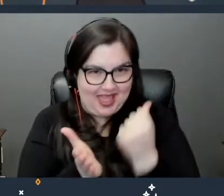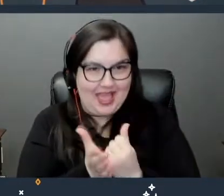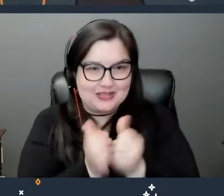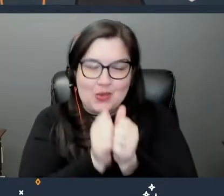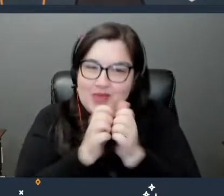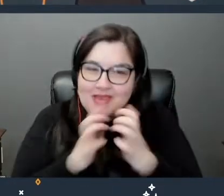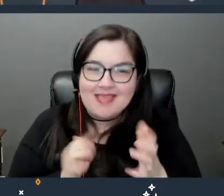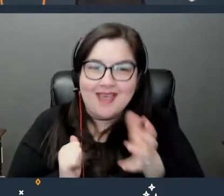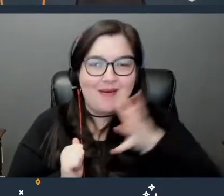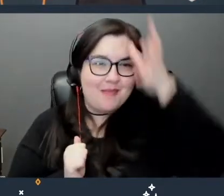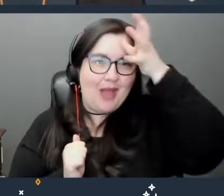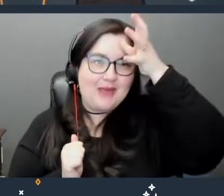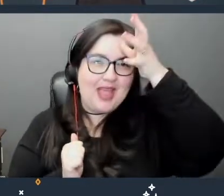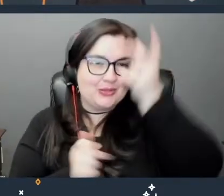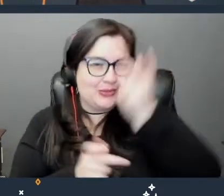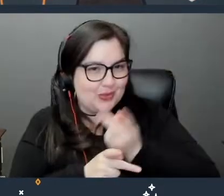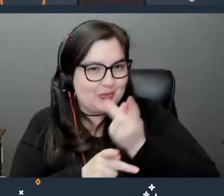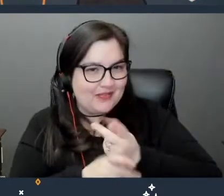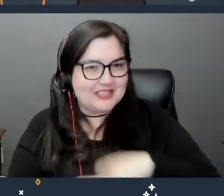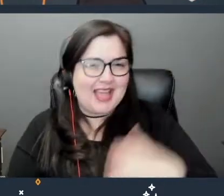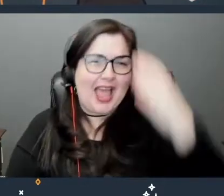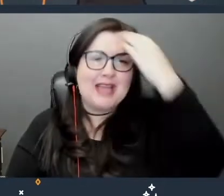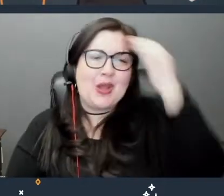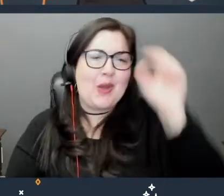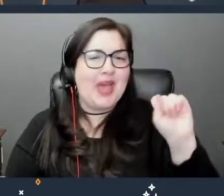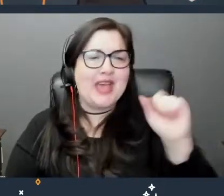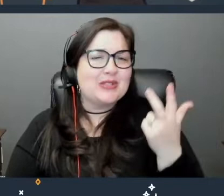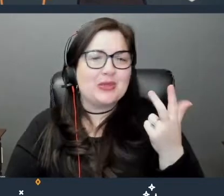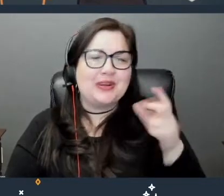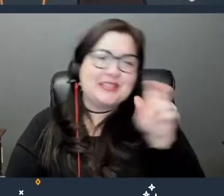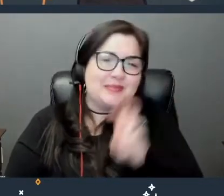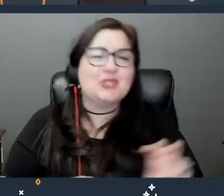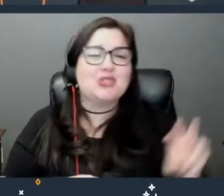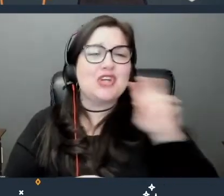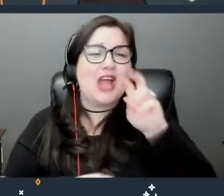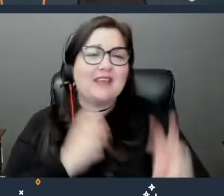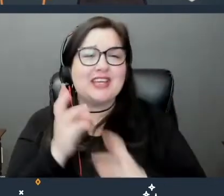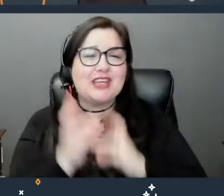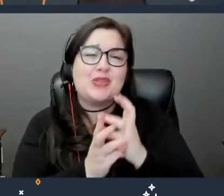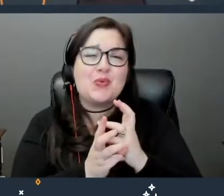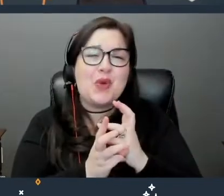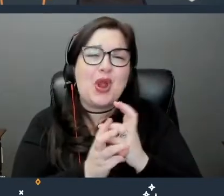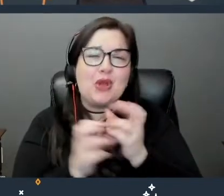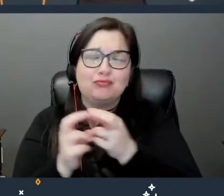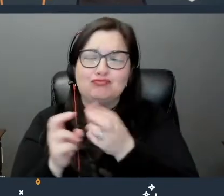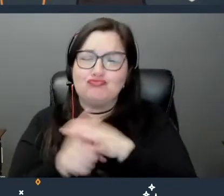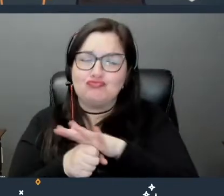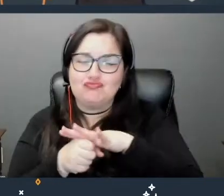I know S3 has been traveling the world helping you wherever you are in regions around the world, but be prepared for now even bigger